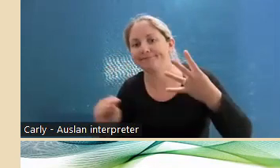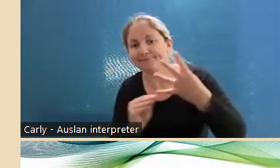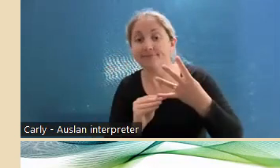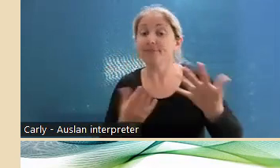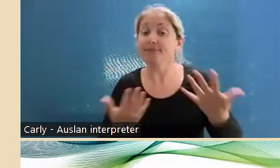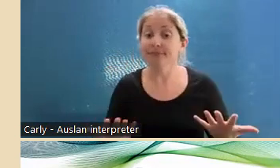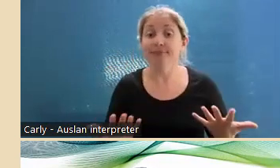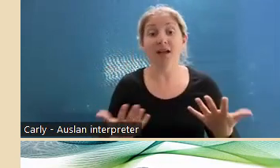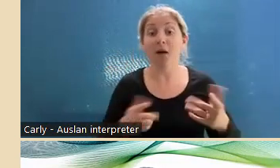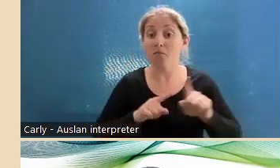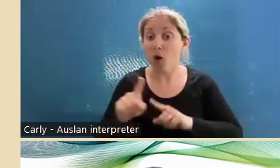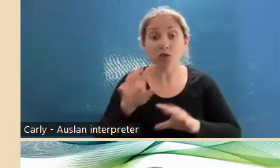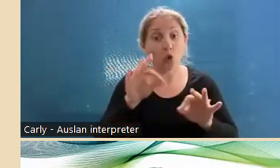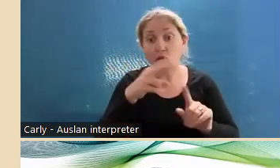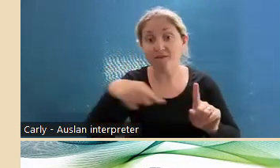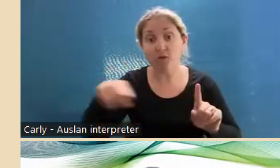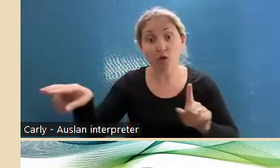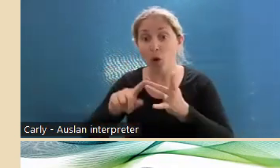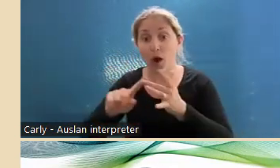It is possible they may be included in the future.